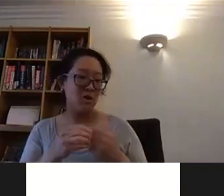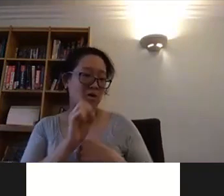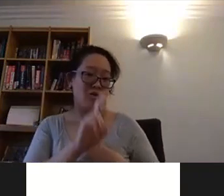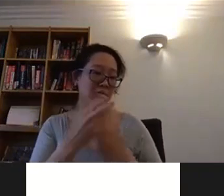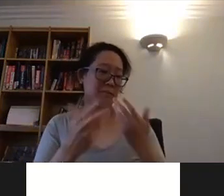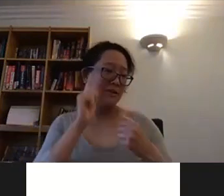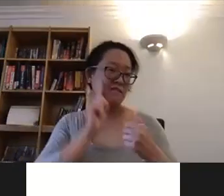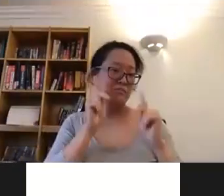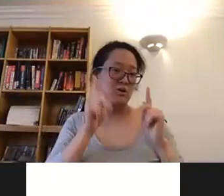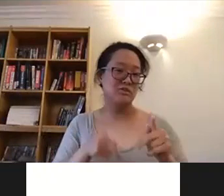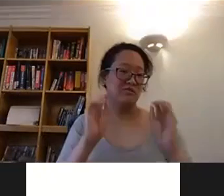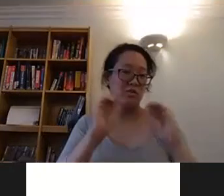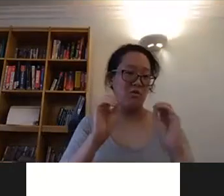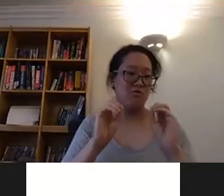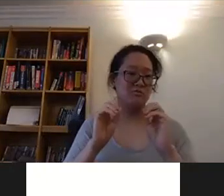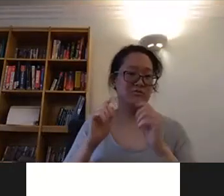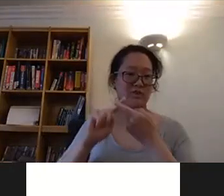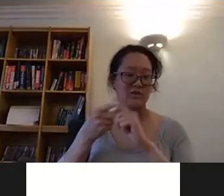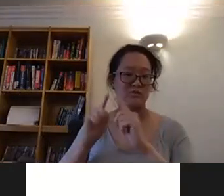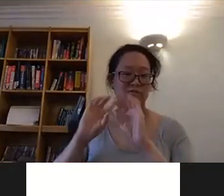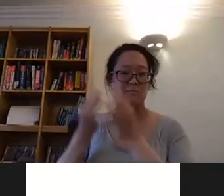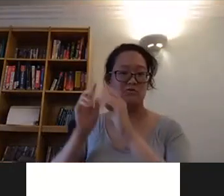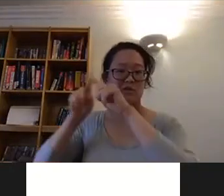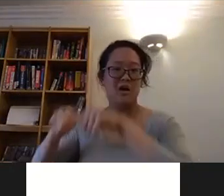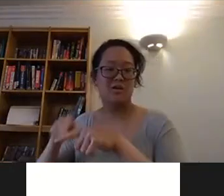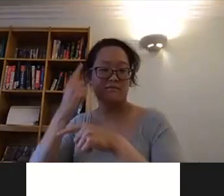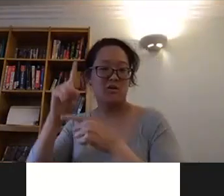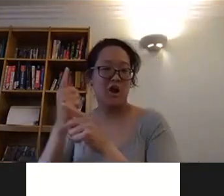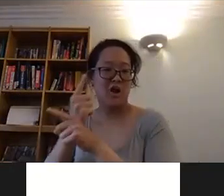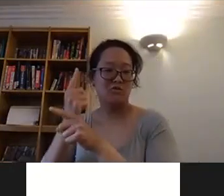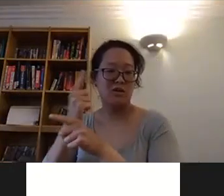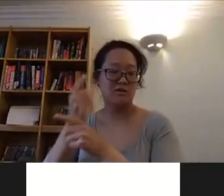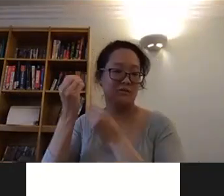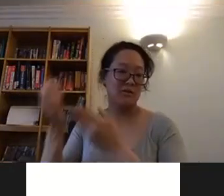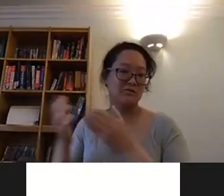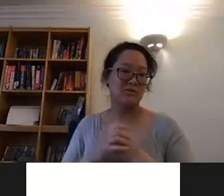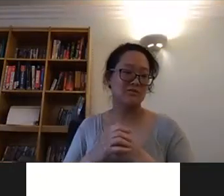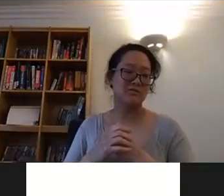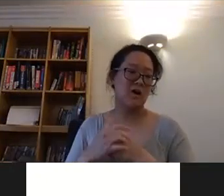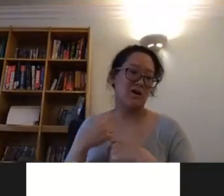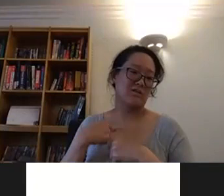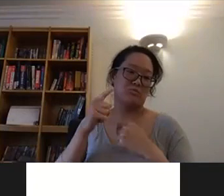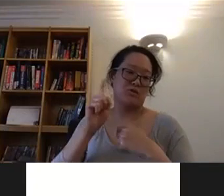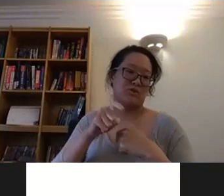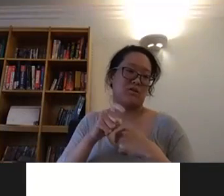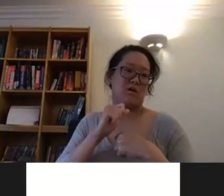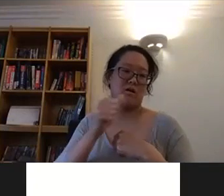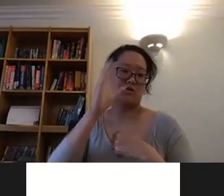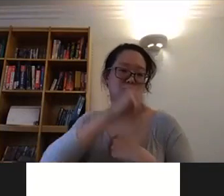on misinformation also. Or, perhaps, the Deaf person has no friends or family that do sign and that they can rely